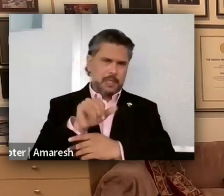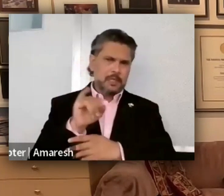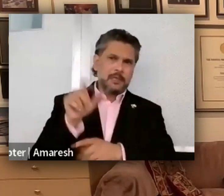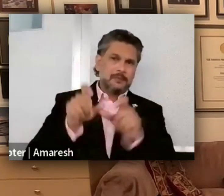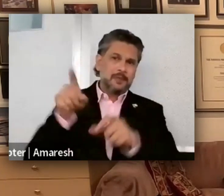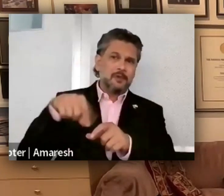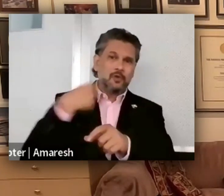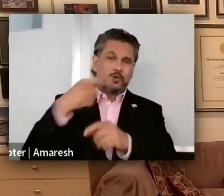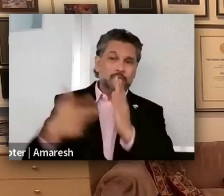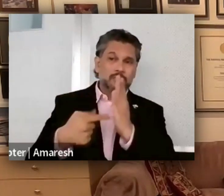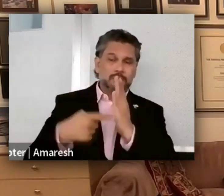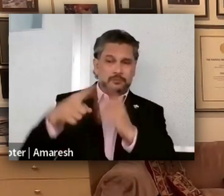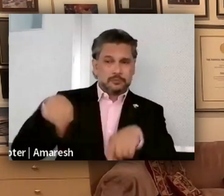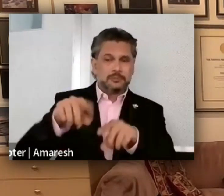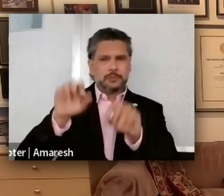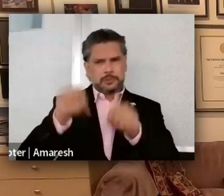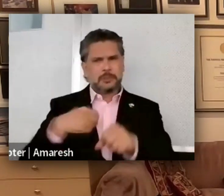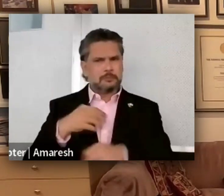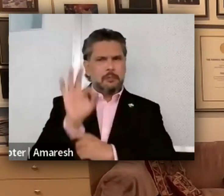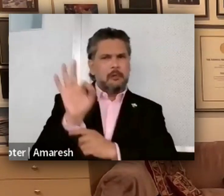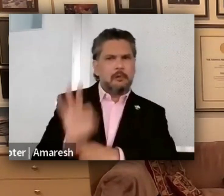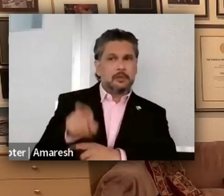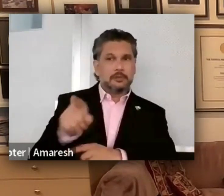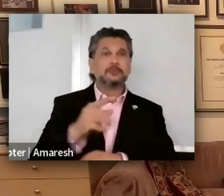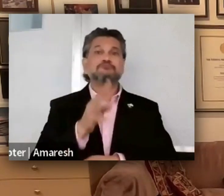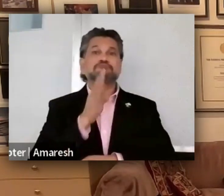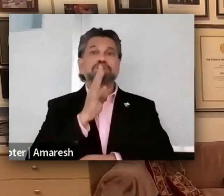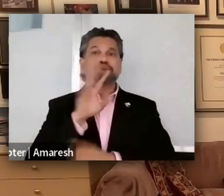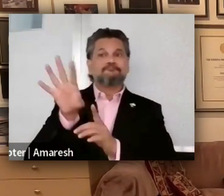would let us train the speech recognition to improve.